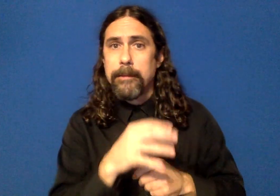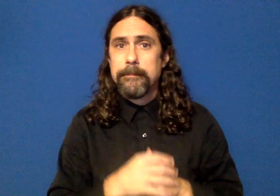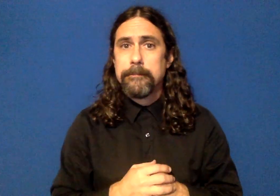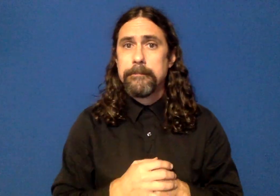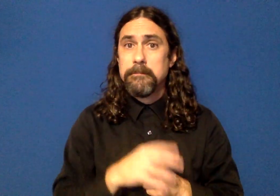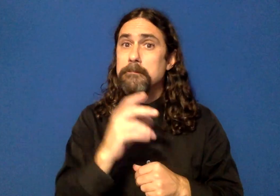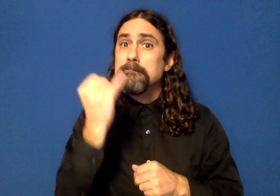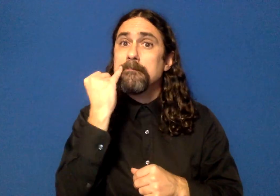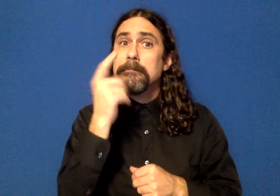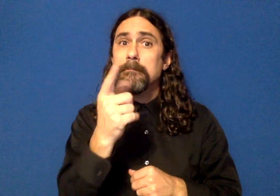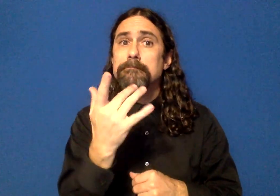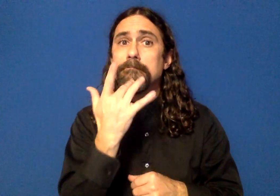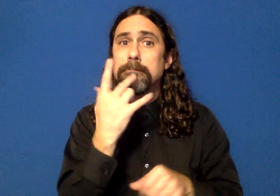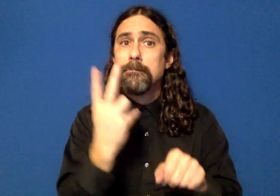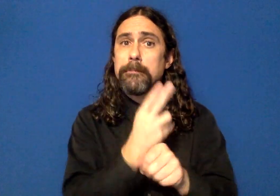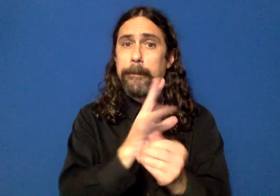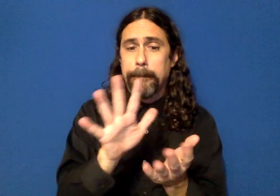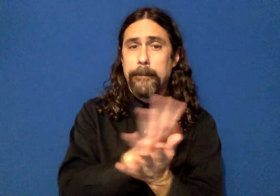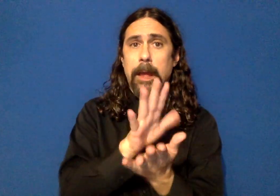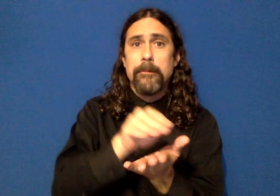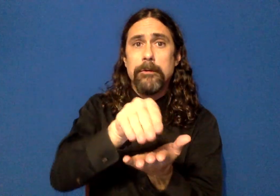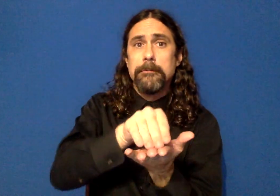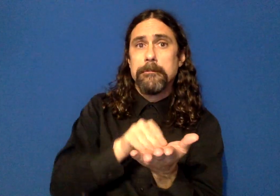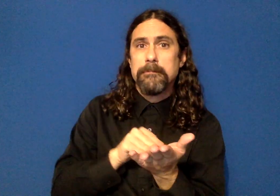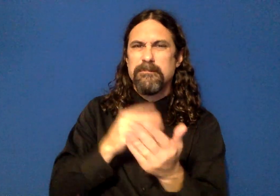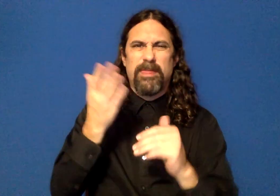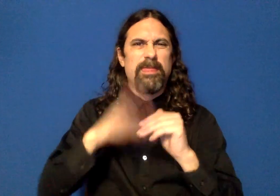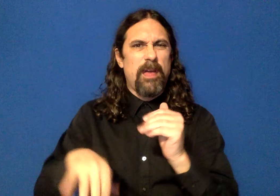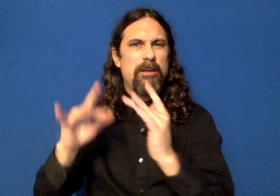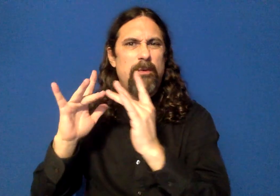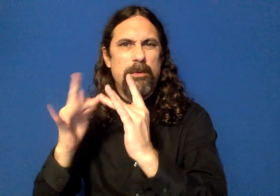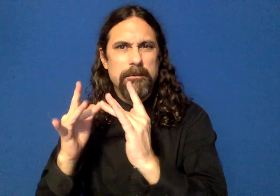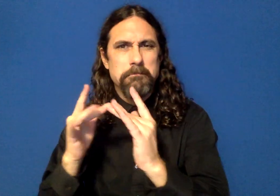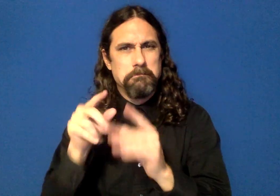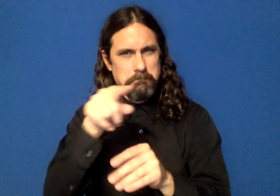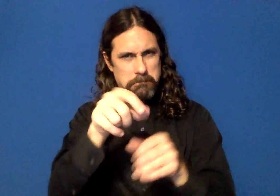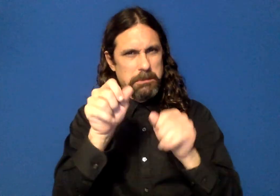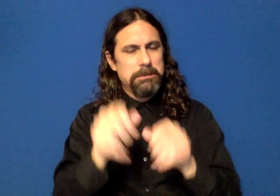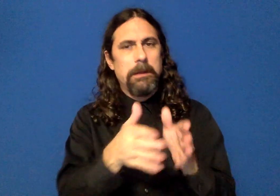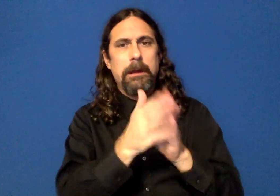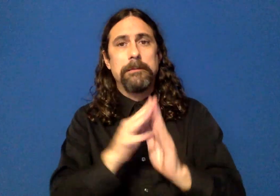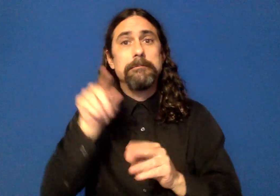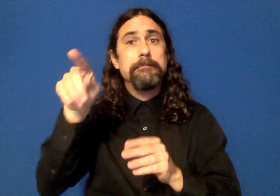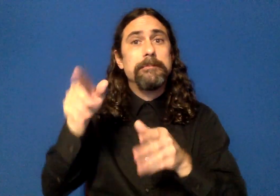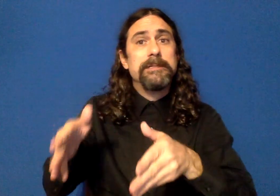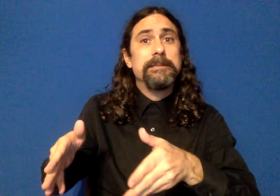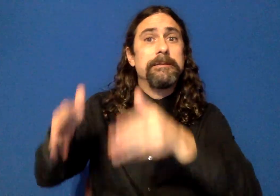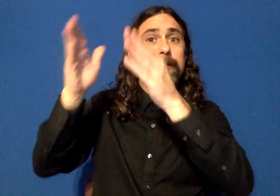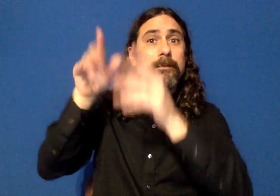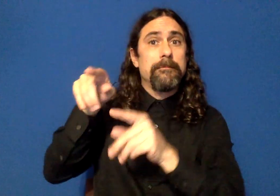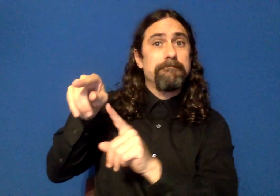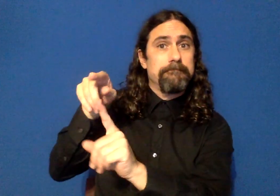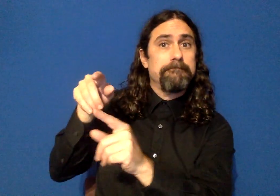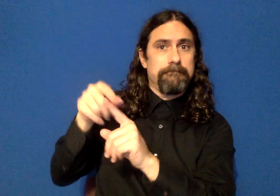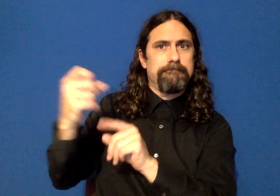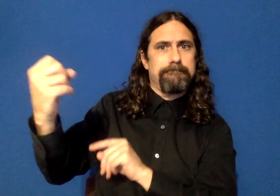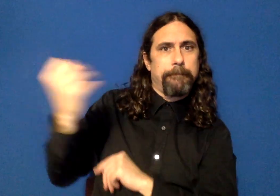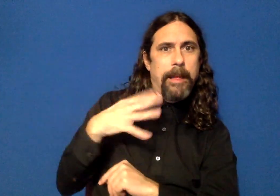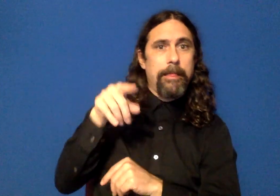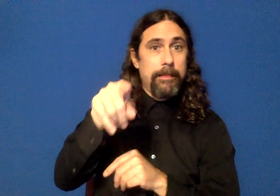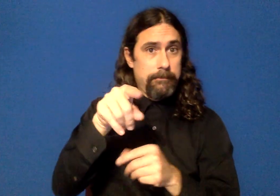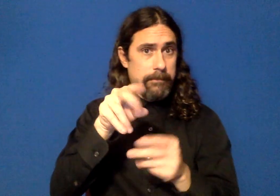instead of online, you can request the developer mail you an application. Refer